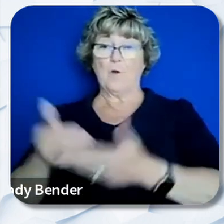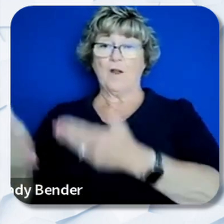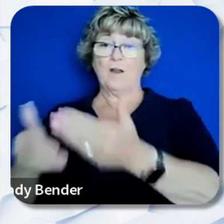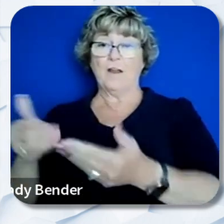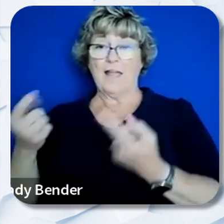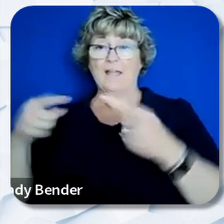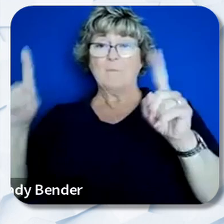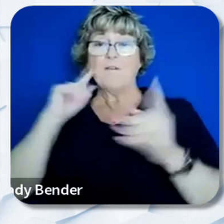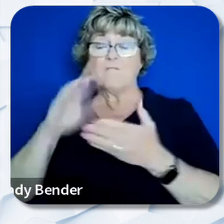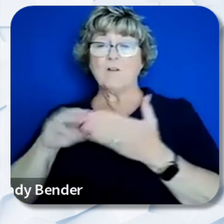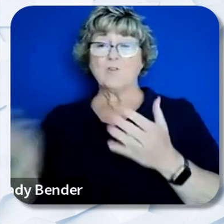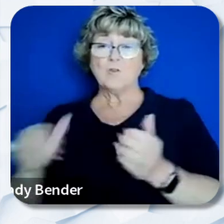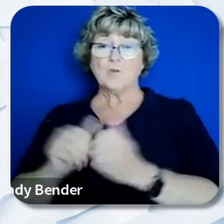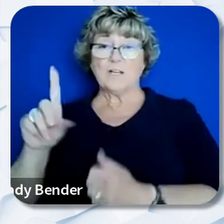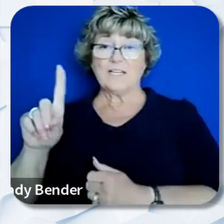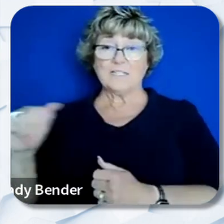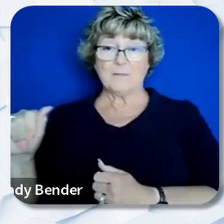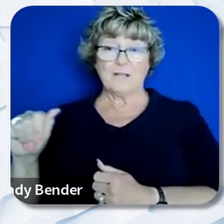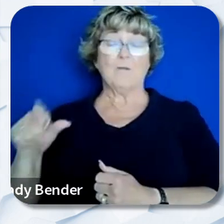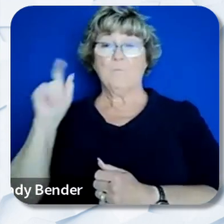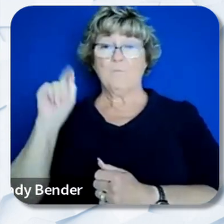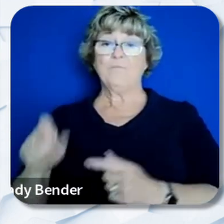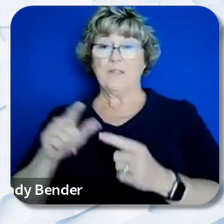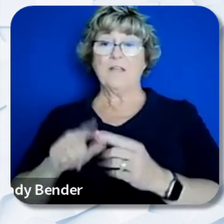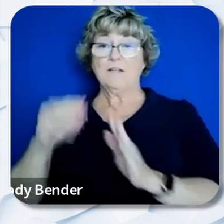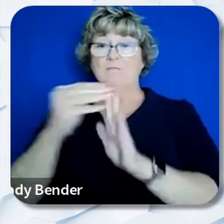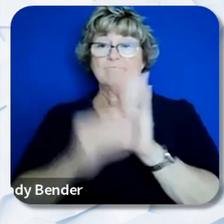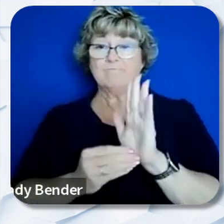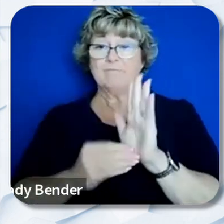for students with disabilities. So we need to complete those pieces before we get into